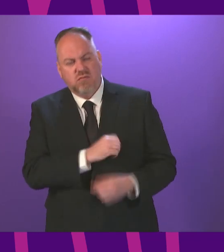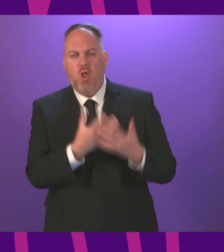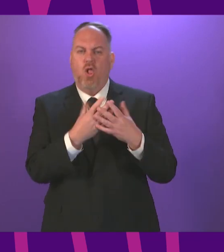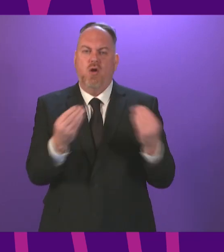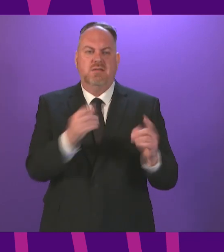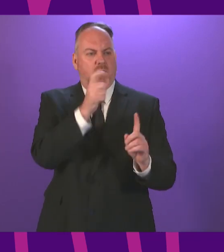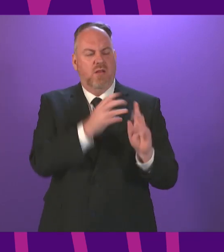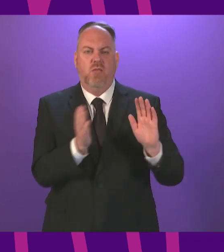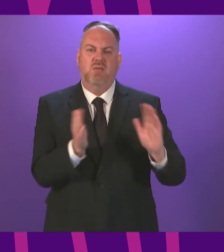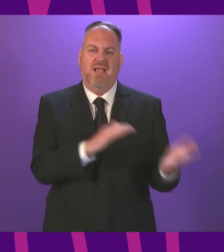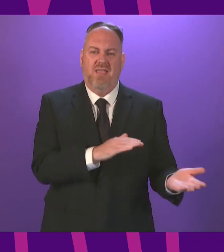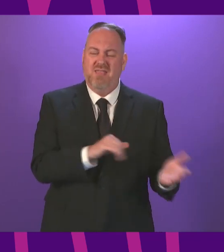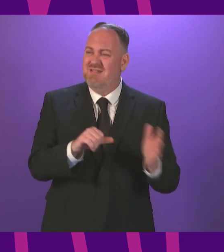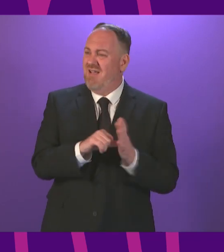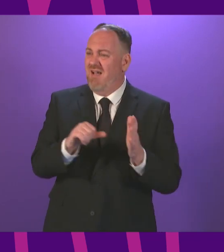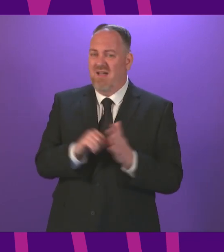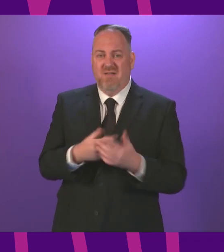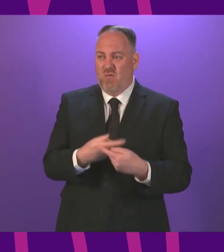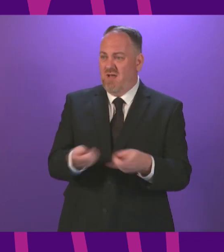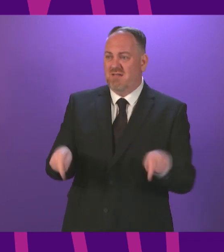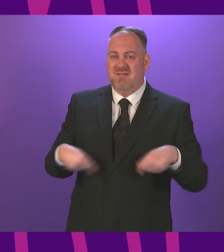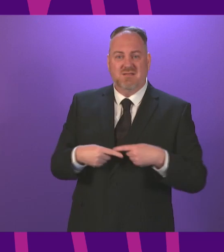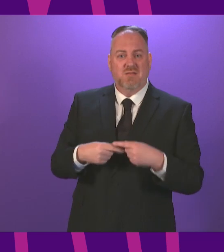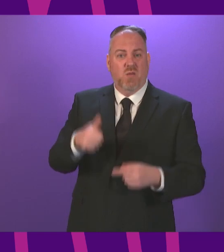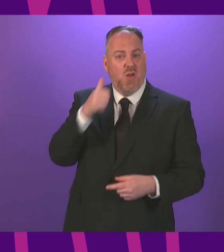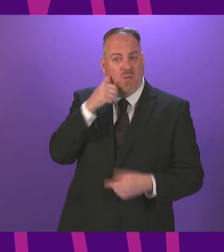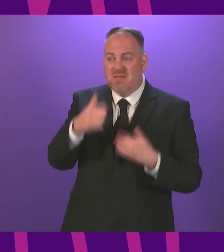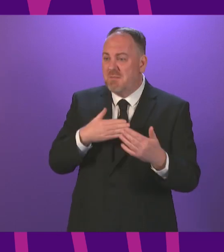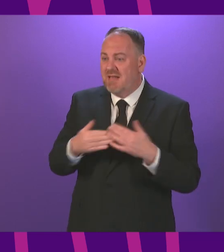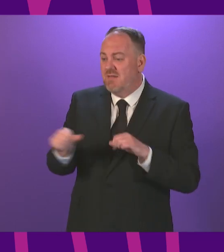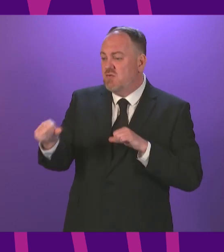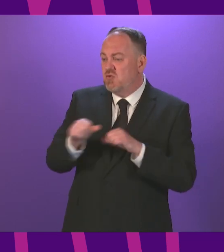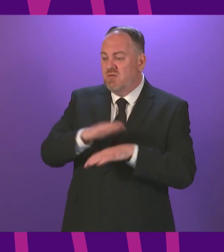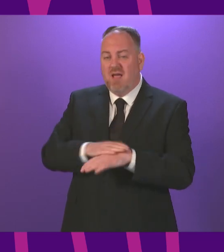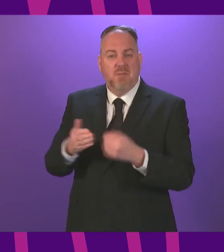That is hard for anyone, no matter how many years they have shared together, but the Queen has lost